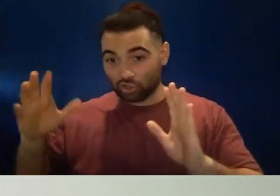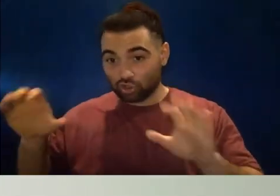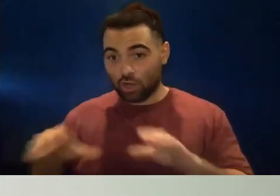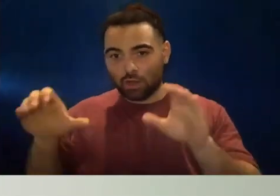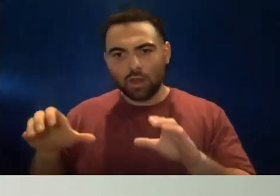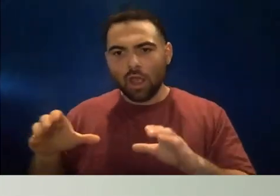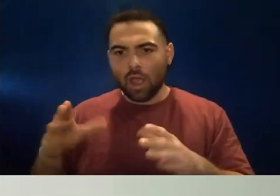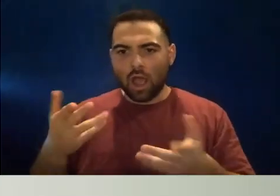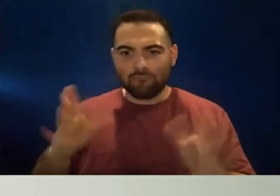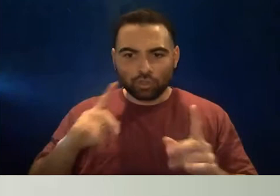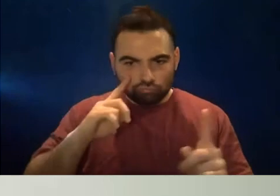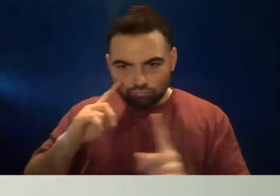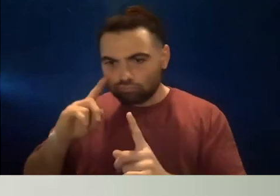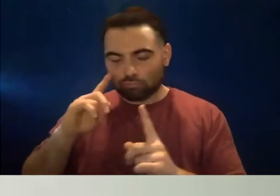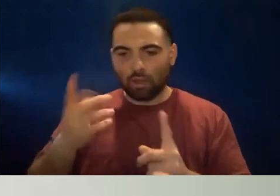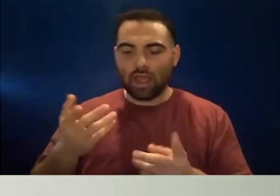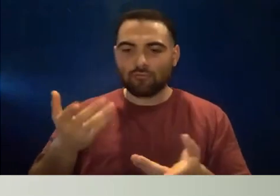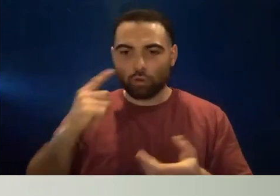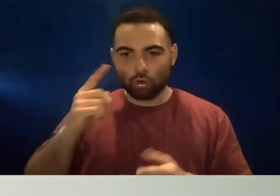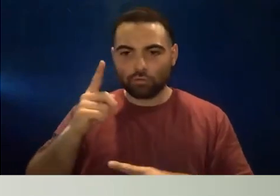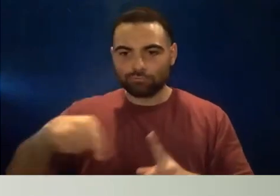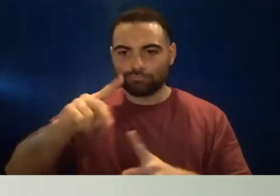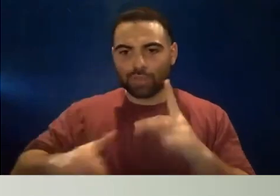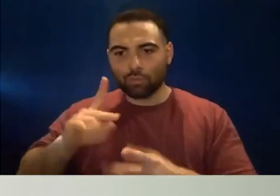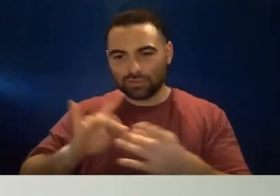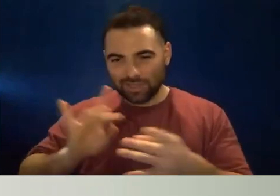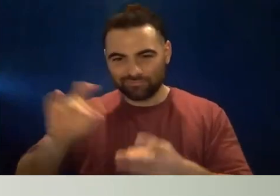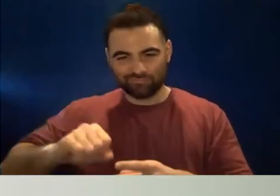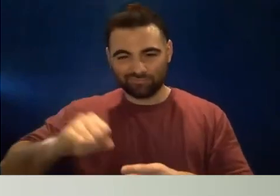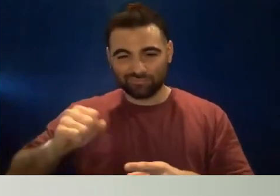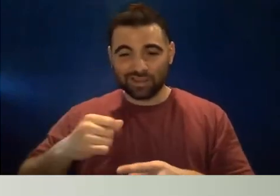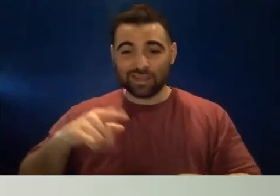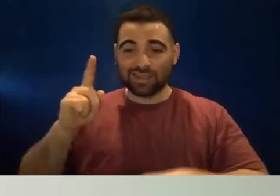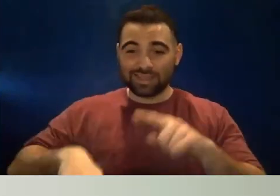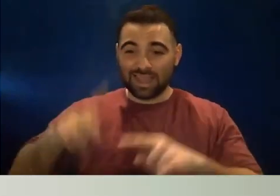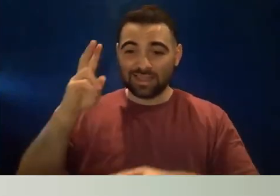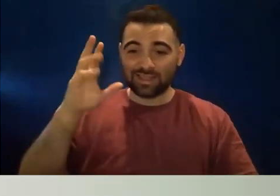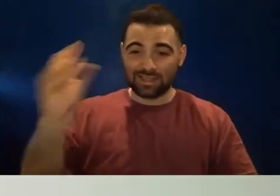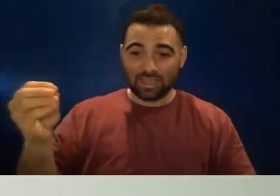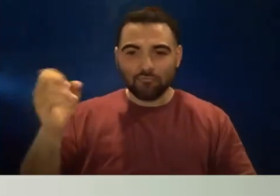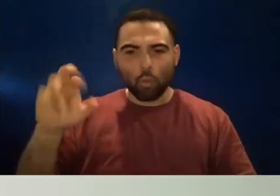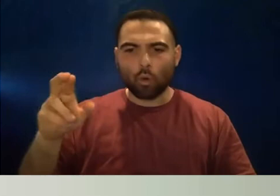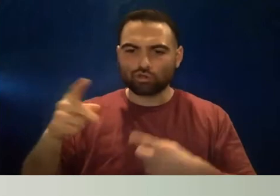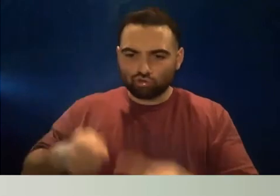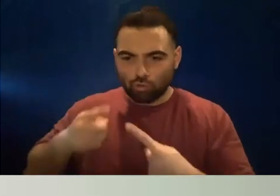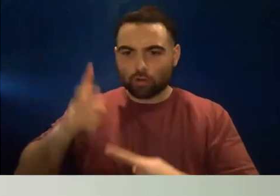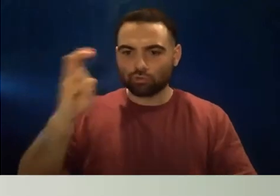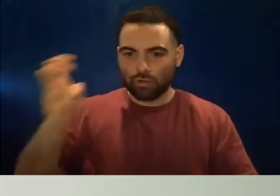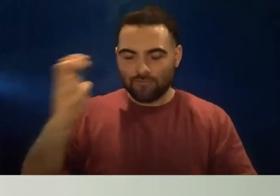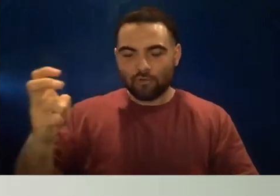their motivation to do things. And if someone is trying to work full time, if they don't have an employer